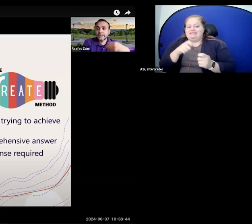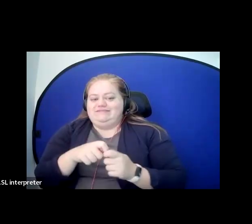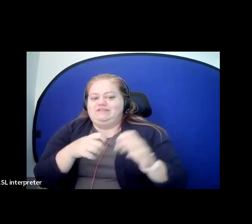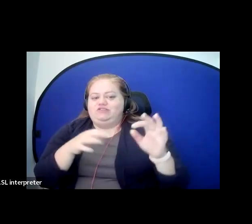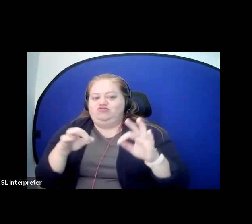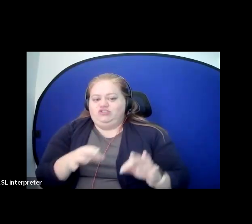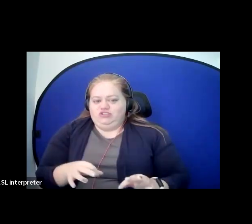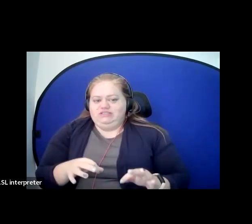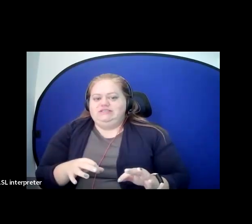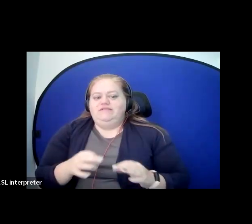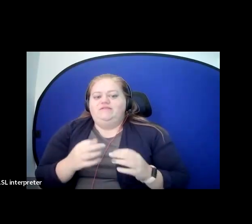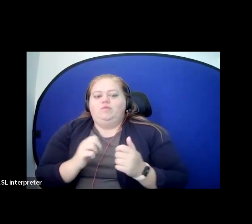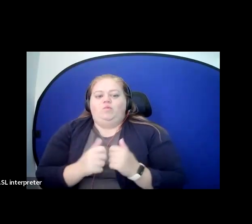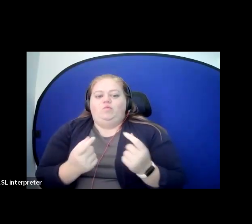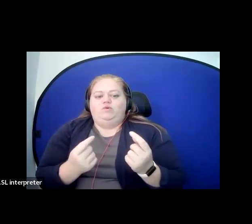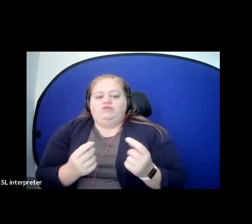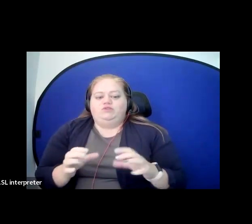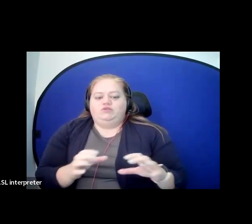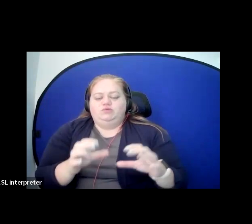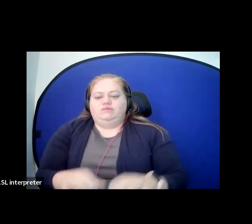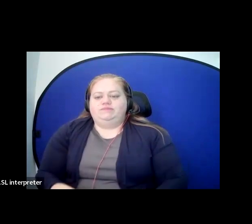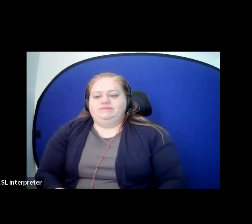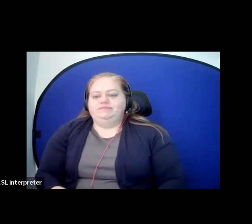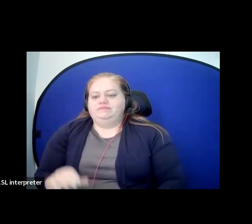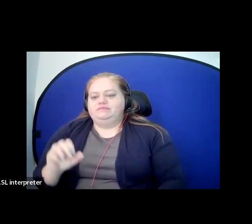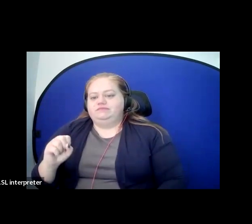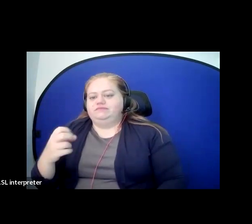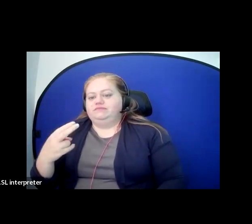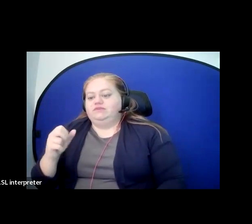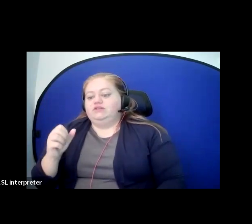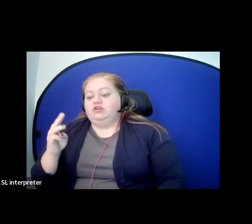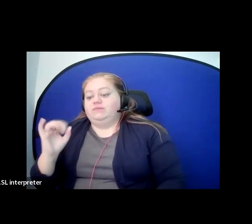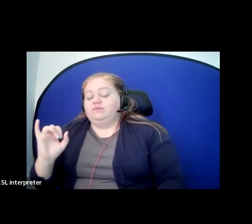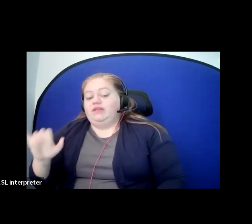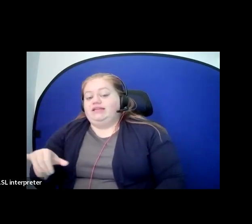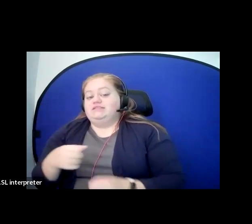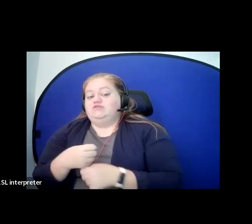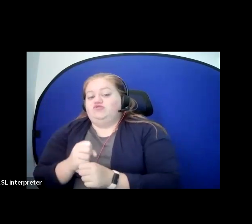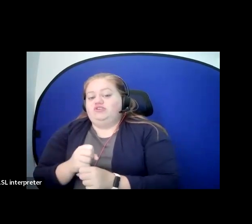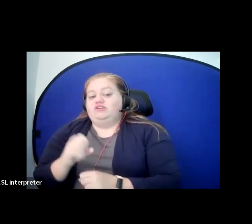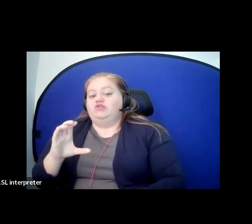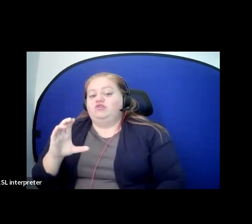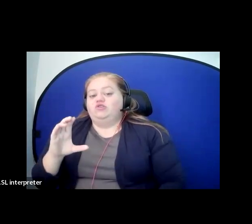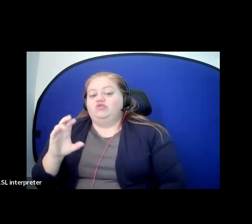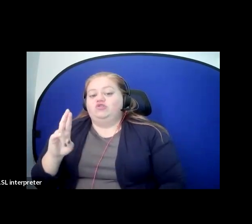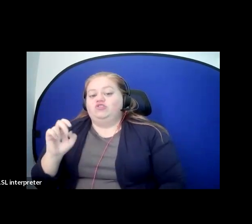[PLAYBACK ENDS] So that gives us a little bit of an idea of the CREATE framework that they're going to be using in this next section.